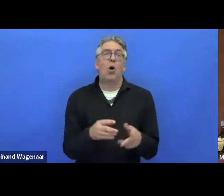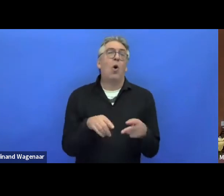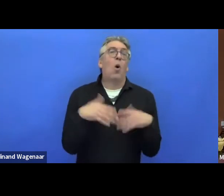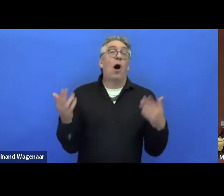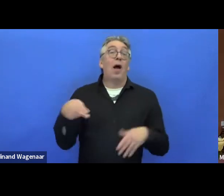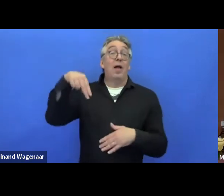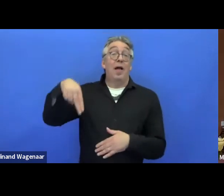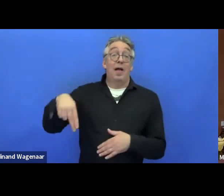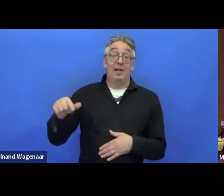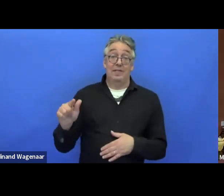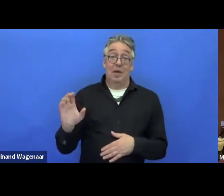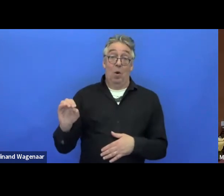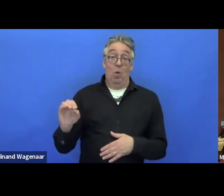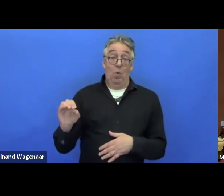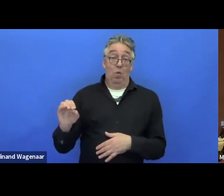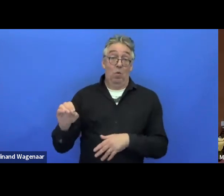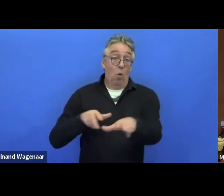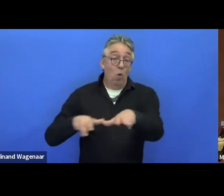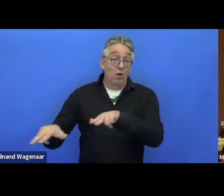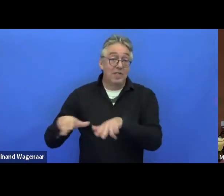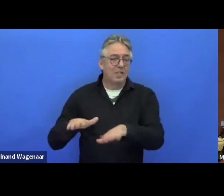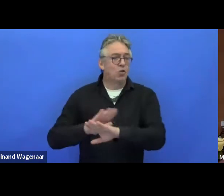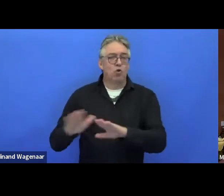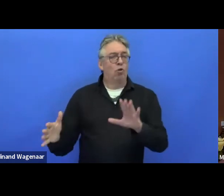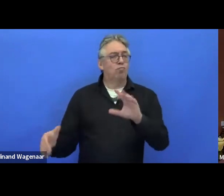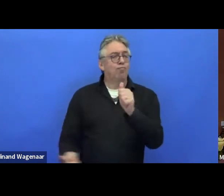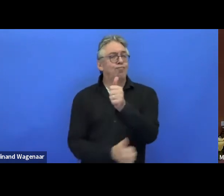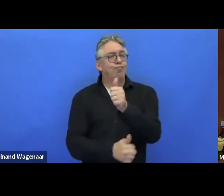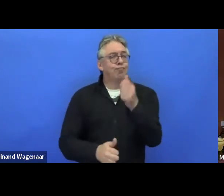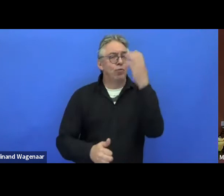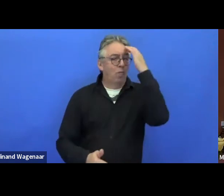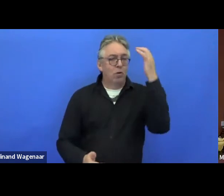so nongovernment organization we receive complaints from the offices